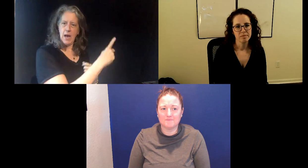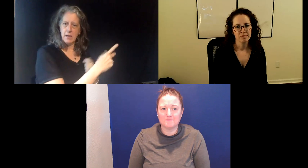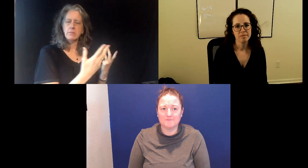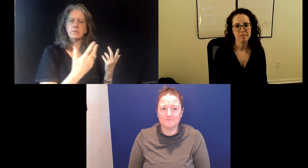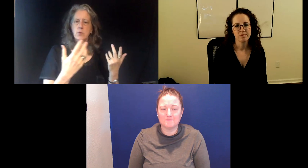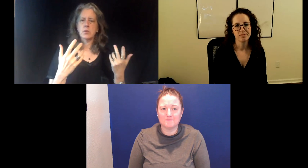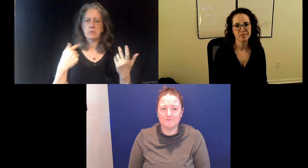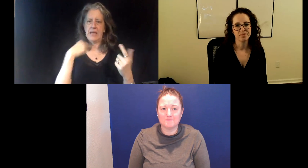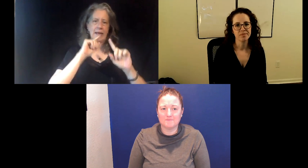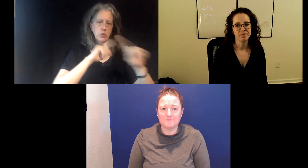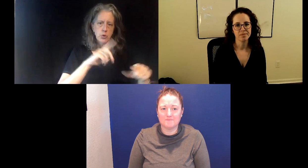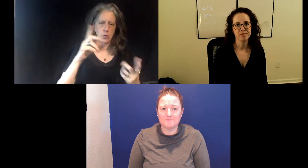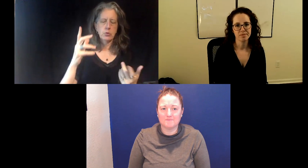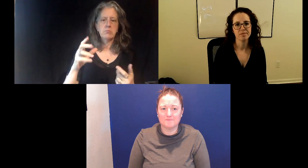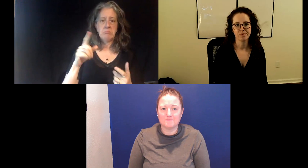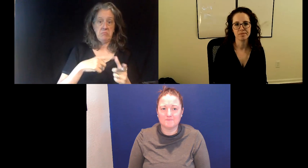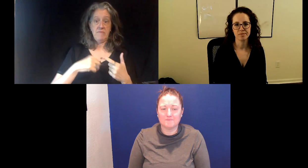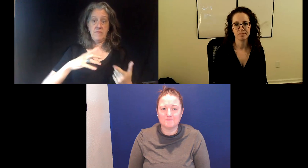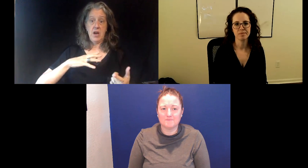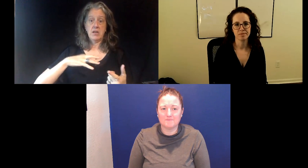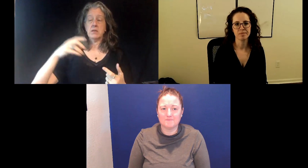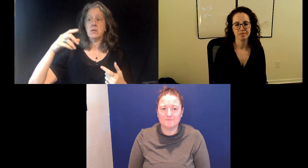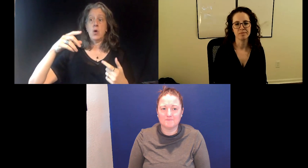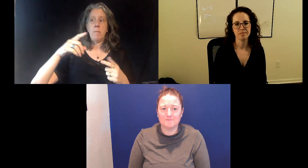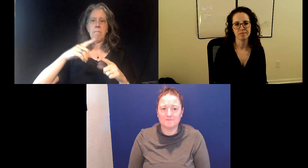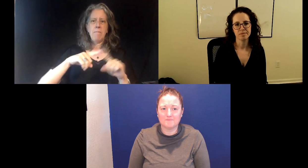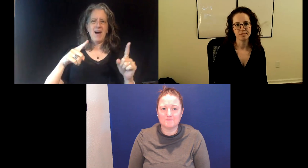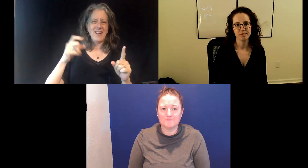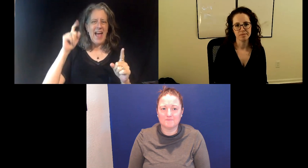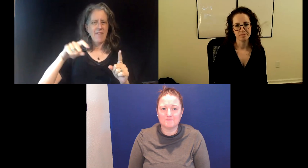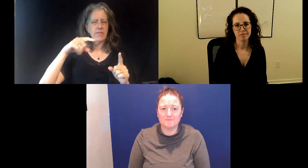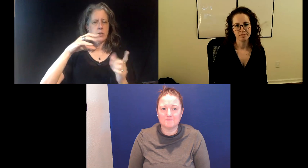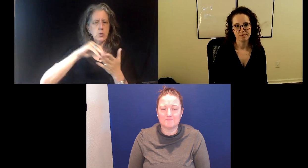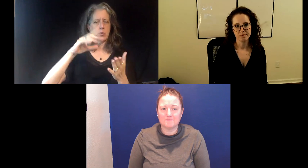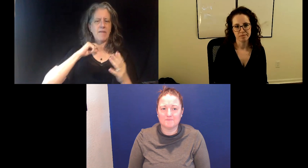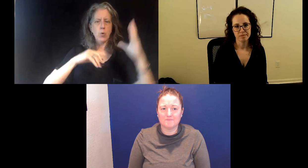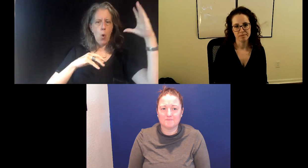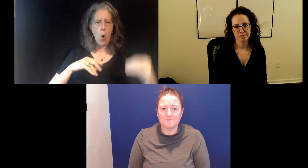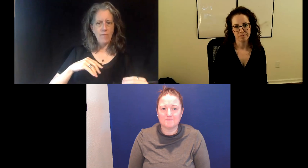instance or and i want to sign back to her so it's like we can have a conversation with the res